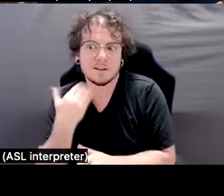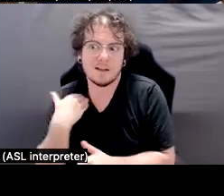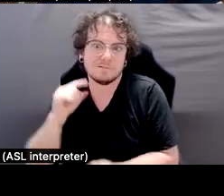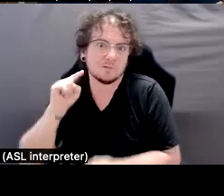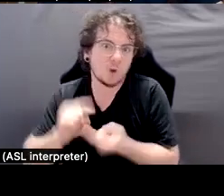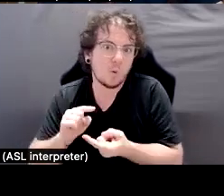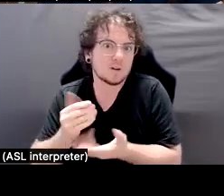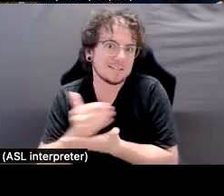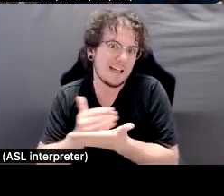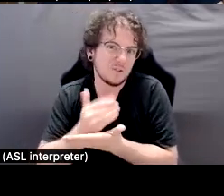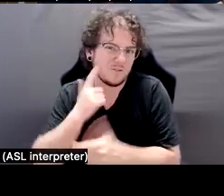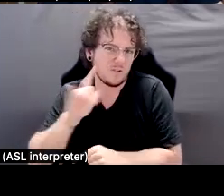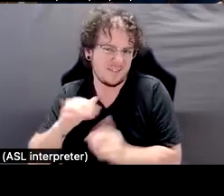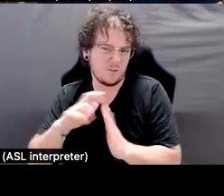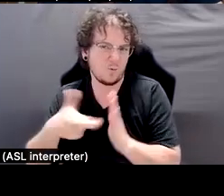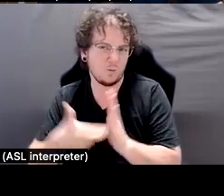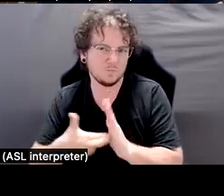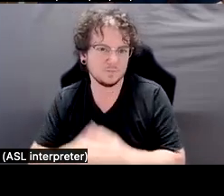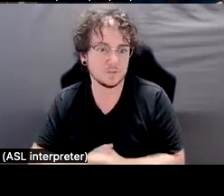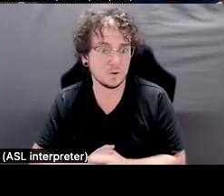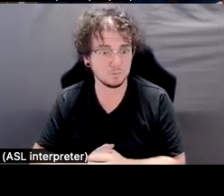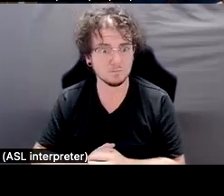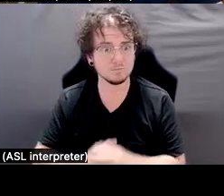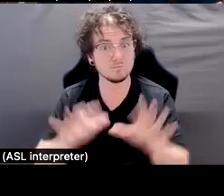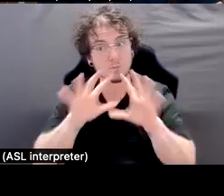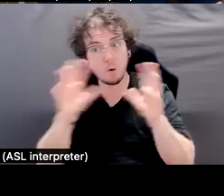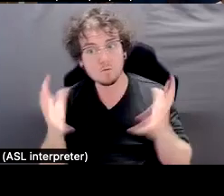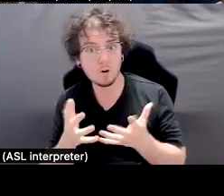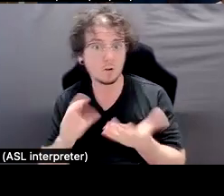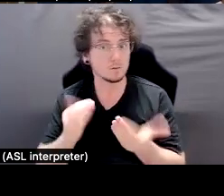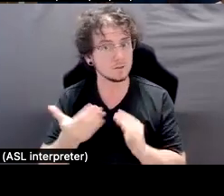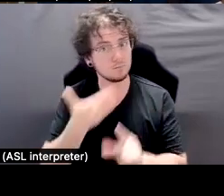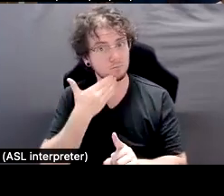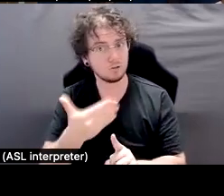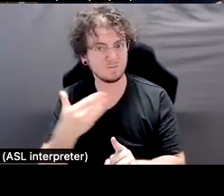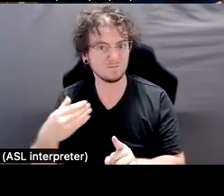So, all in all, it is a better paid industry. It has fewer low paying jobs,